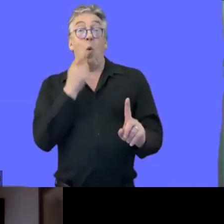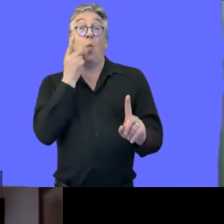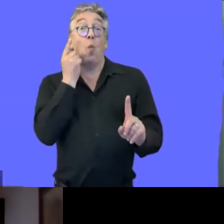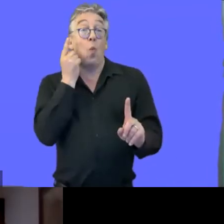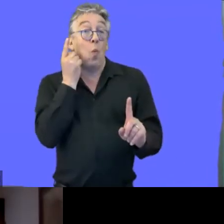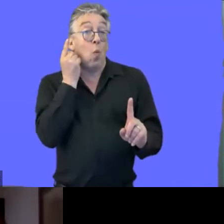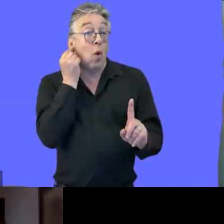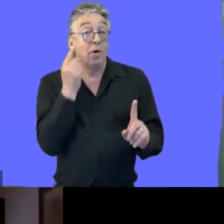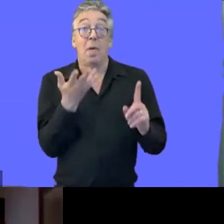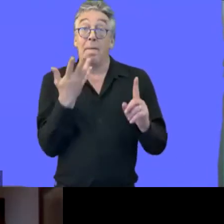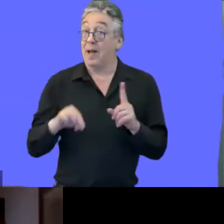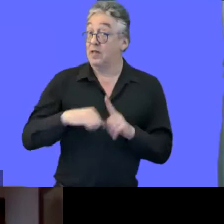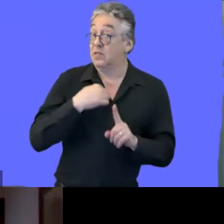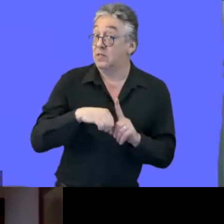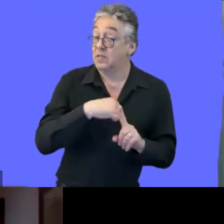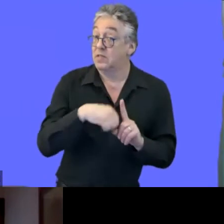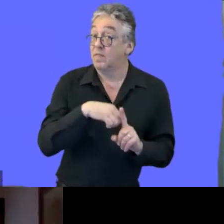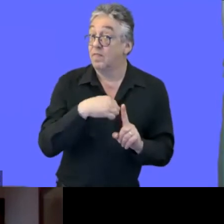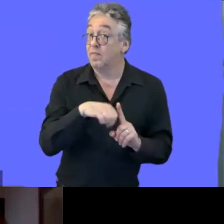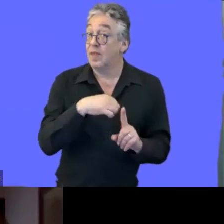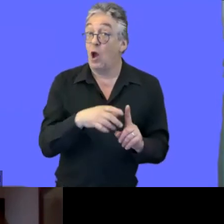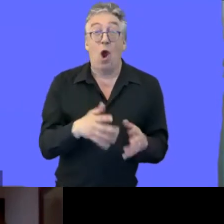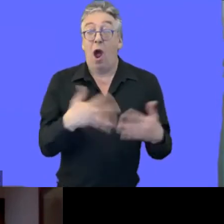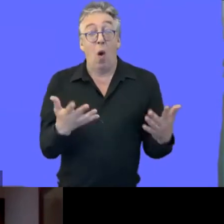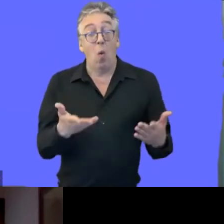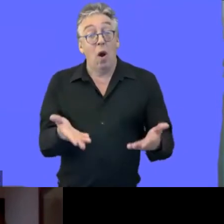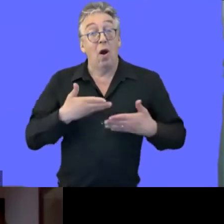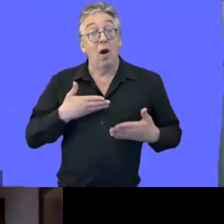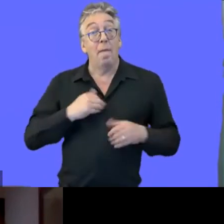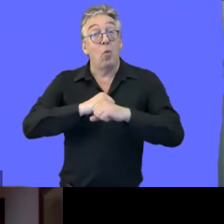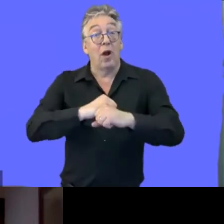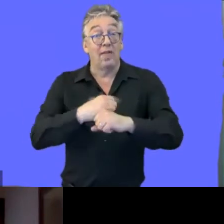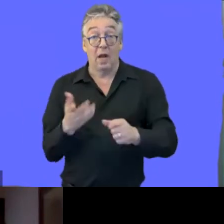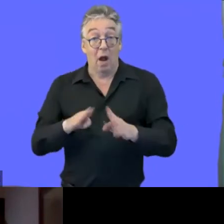such as protection and exclusion orders, support services, shelters, etc.